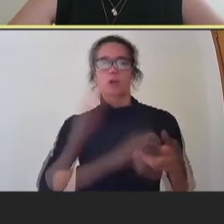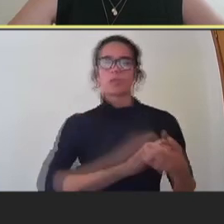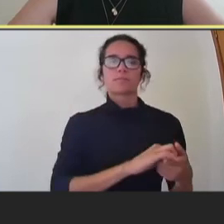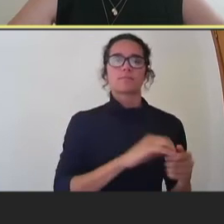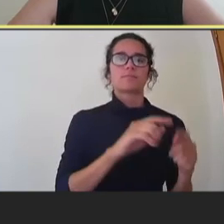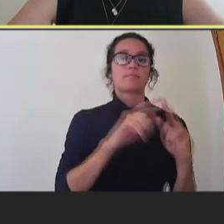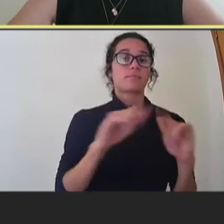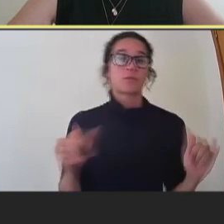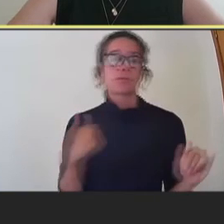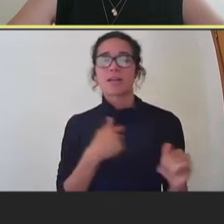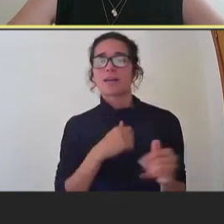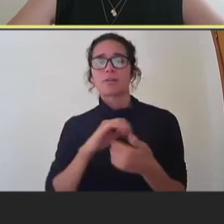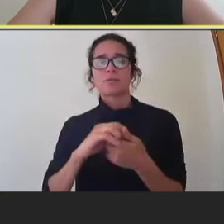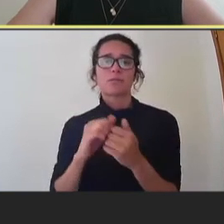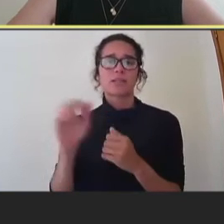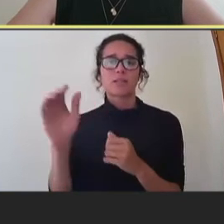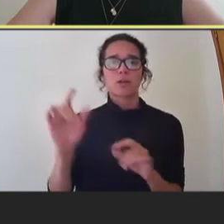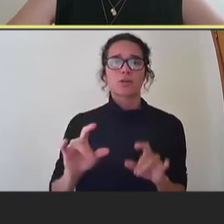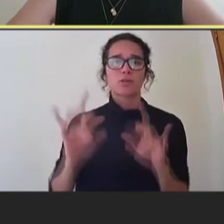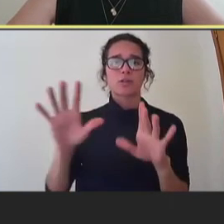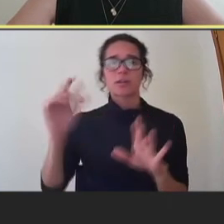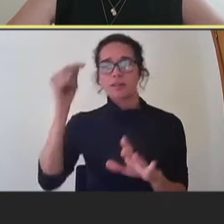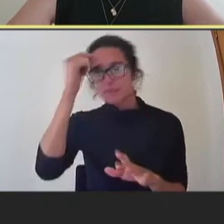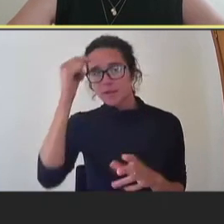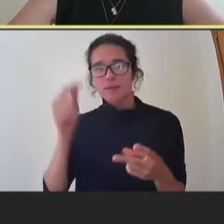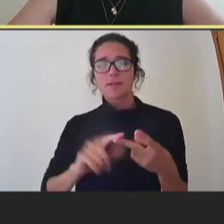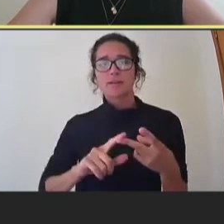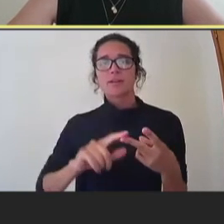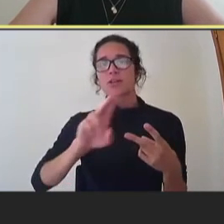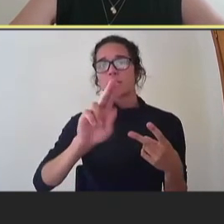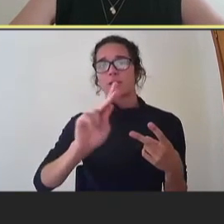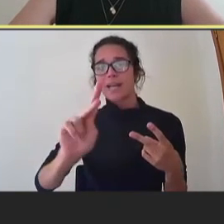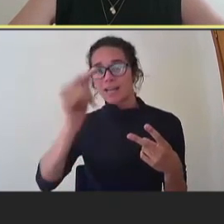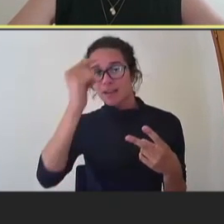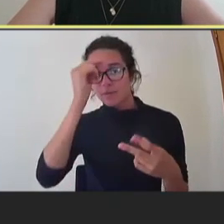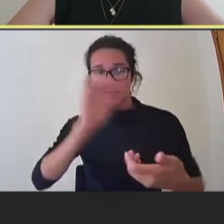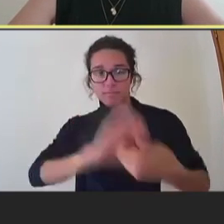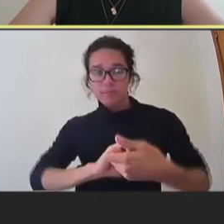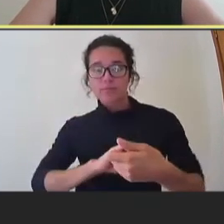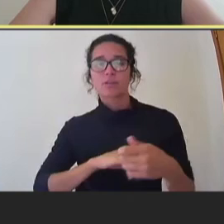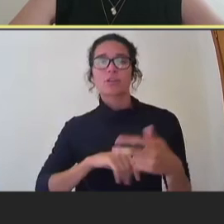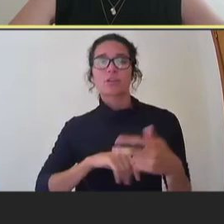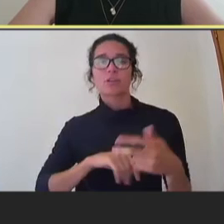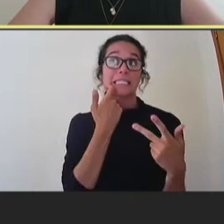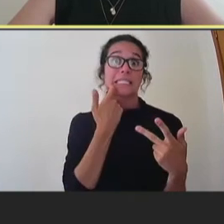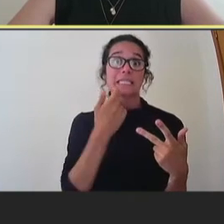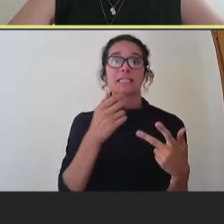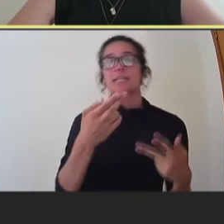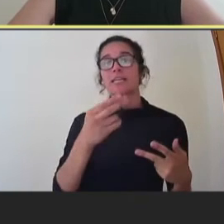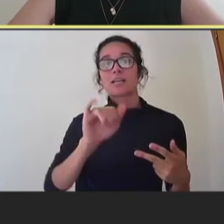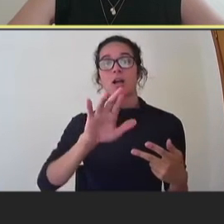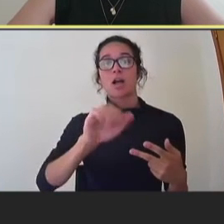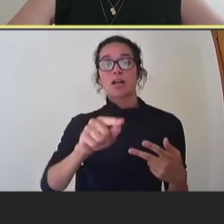Australian government, the U.K. government, and recently, as HERA has been formed in Europe,